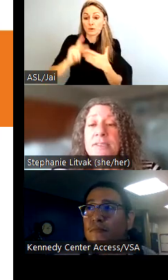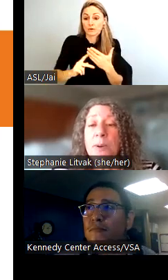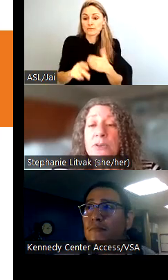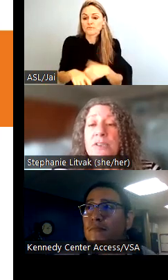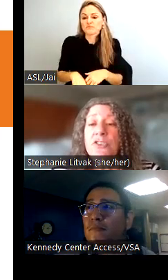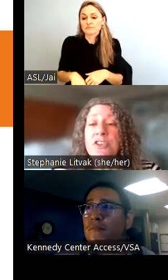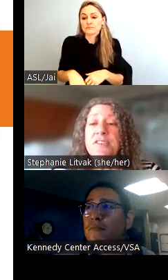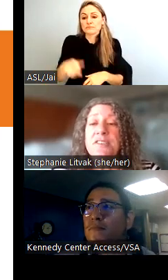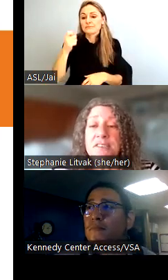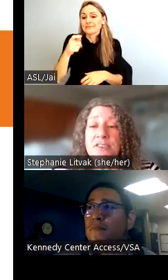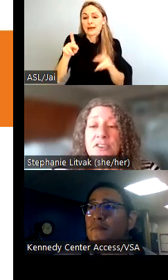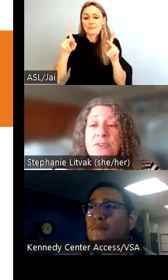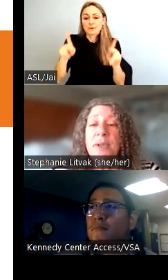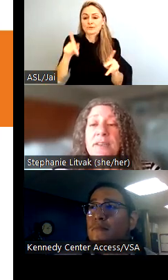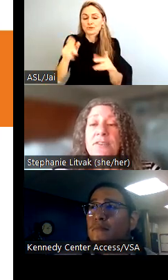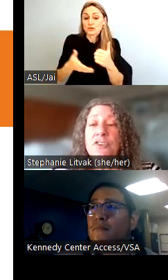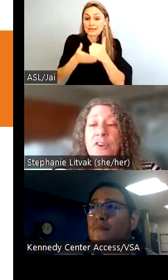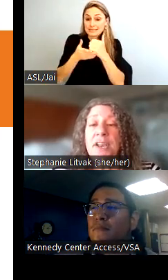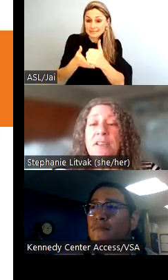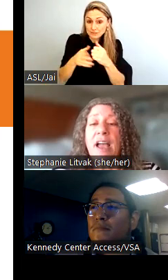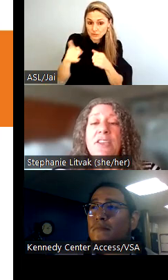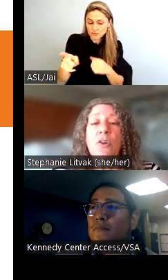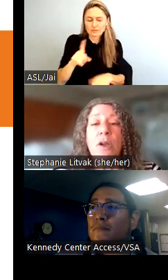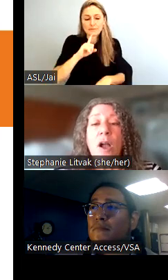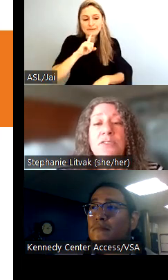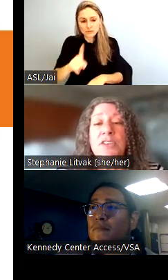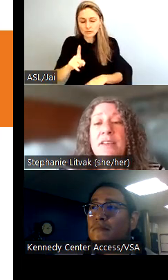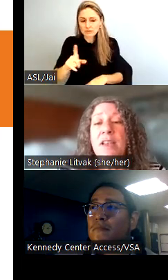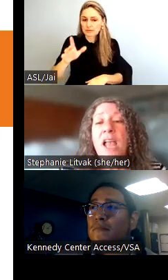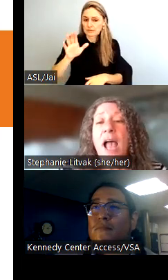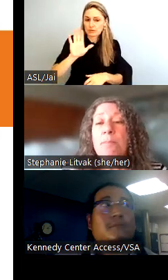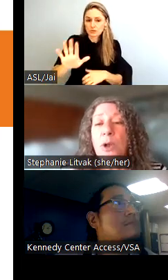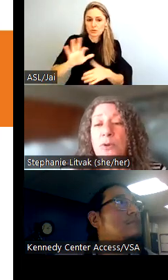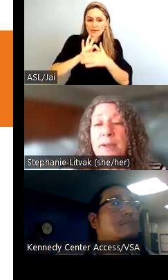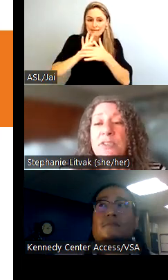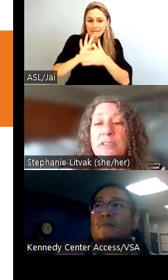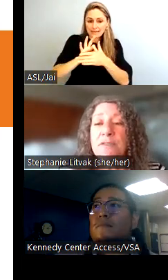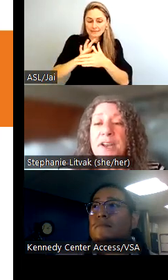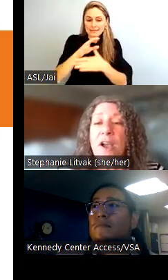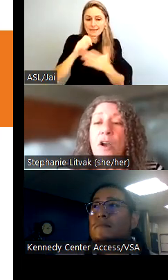This person should assist you in ensuring that your content and program delivery are